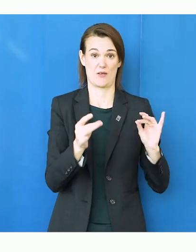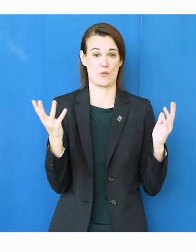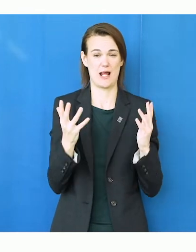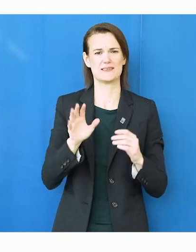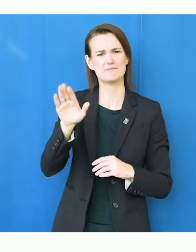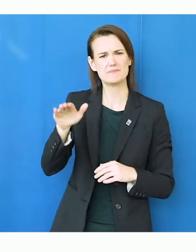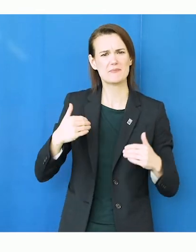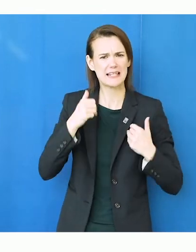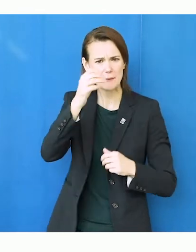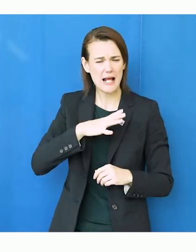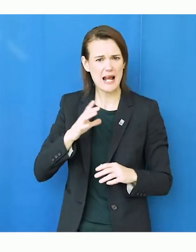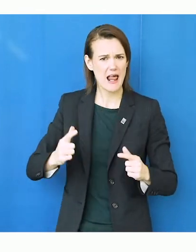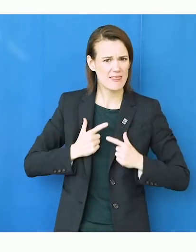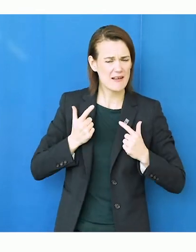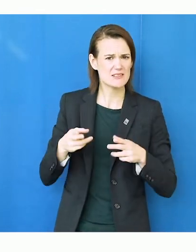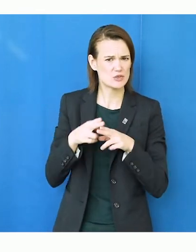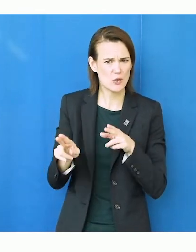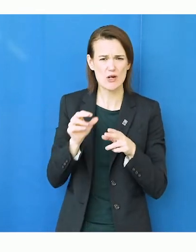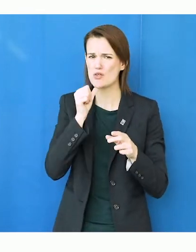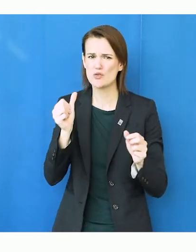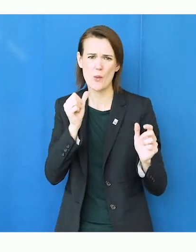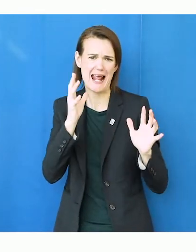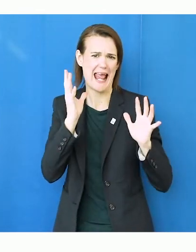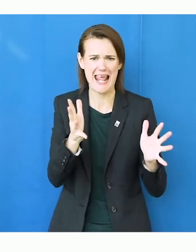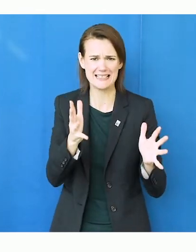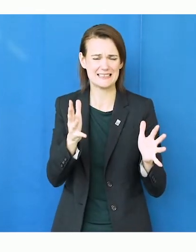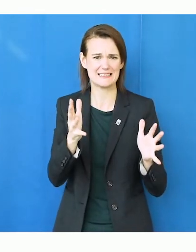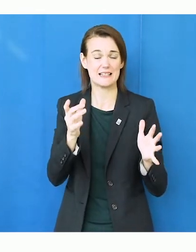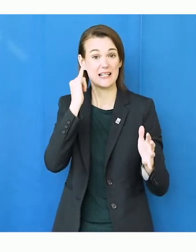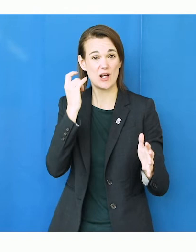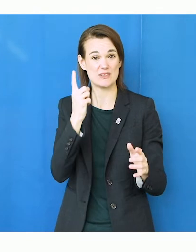If someone becomes mean to you, do not hold grudges and let it go.”